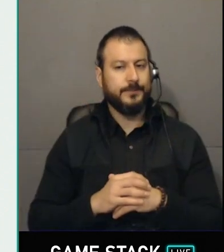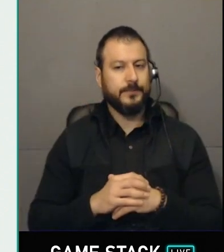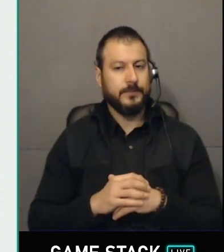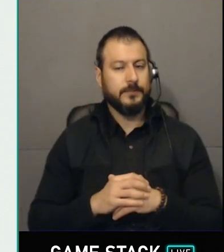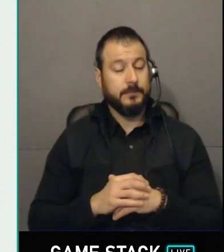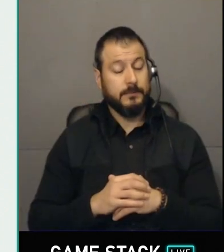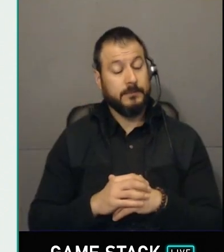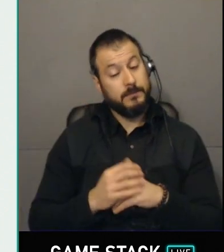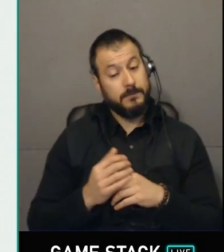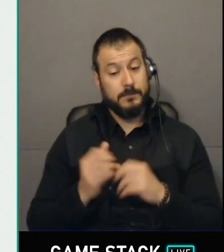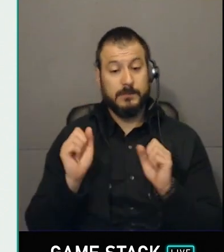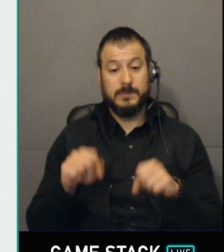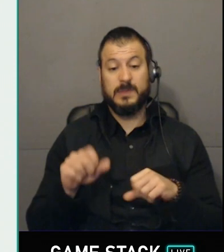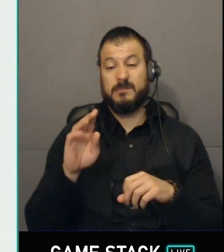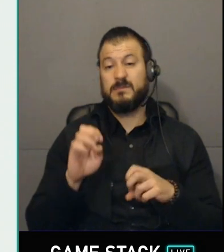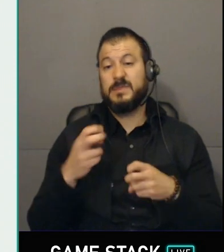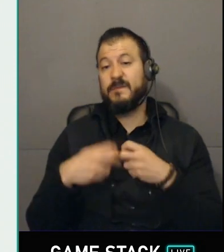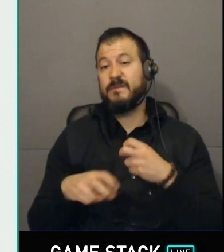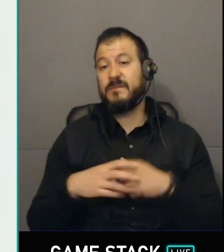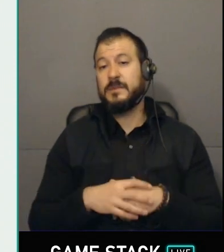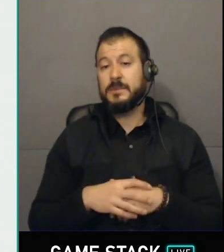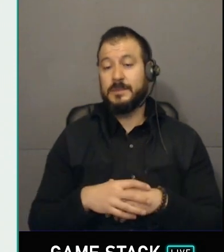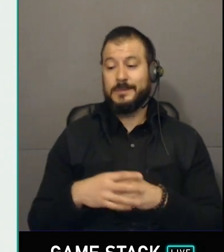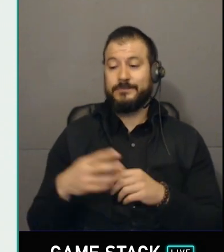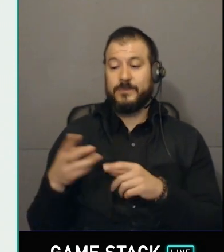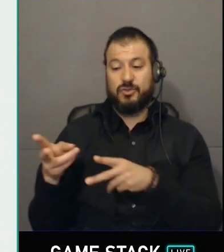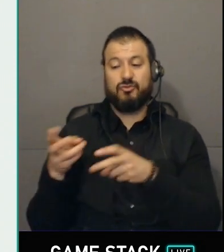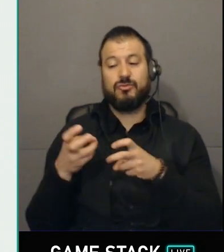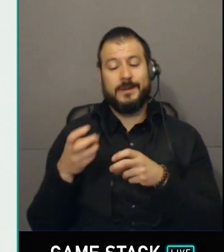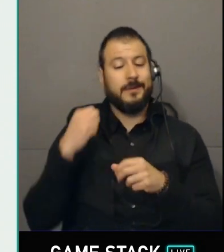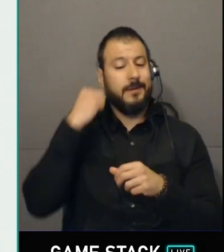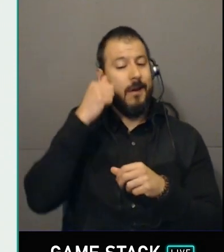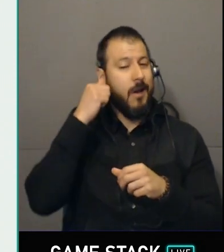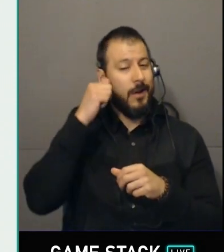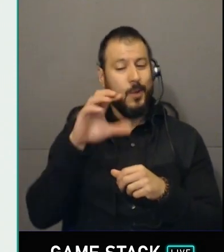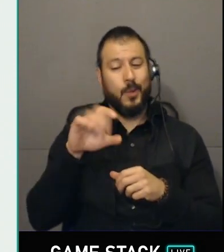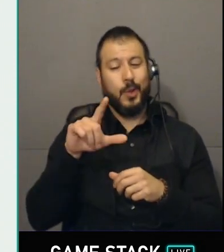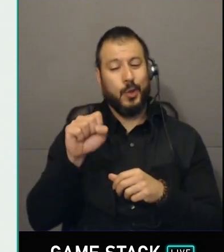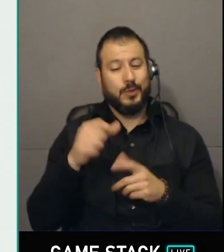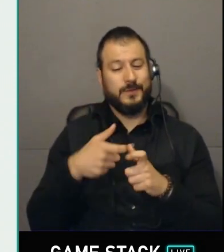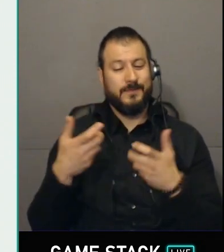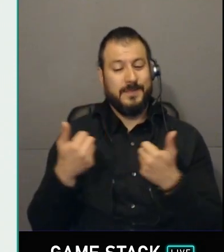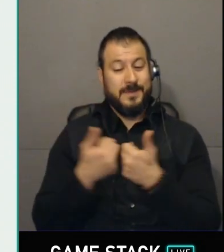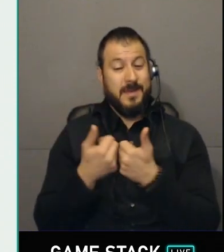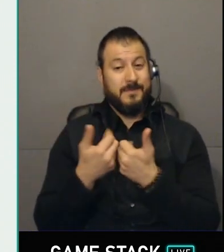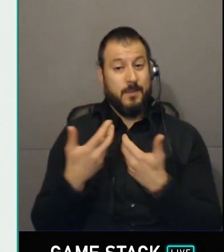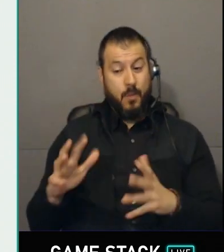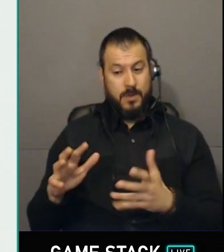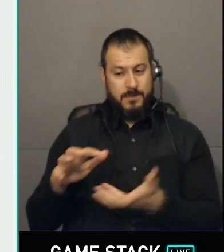Extracting audio cues from already mixed game audio is really